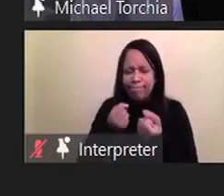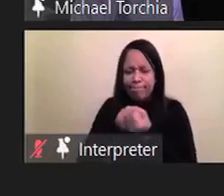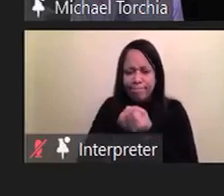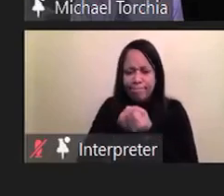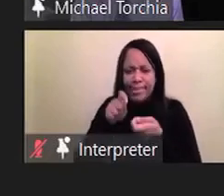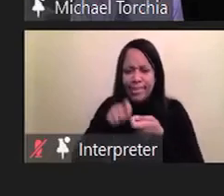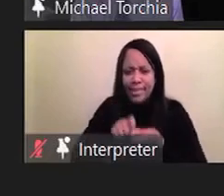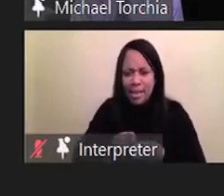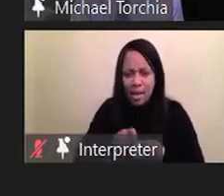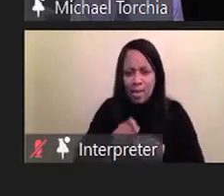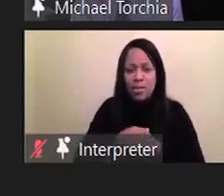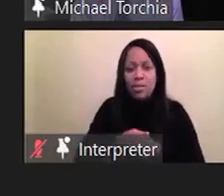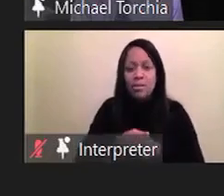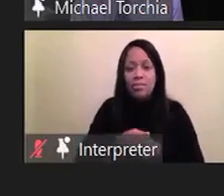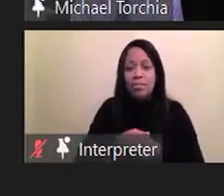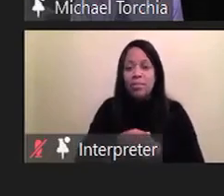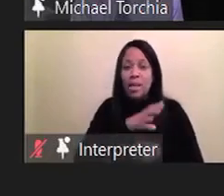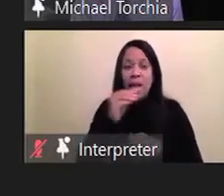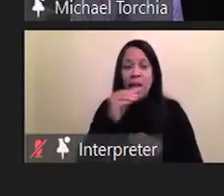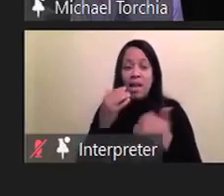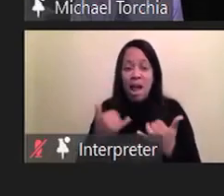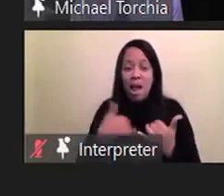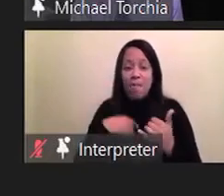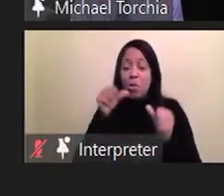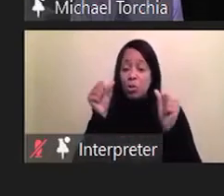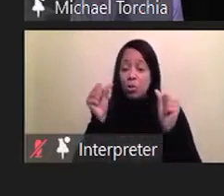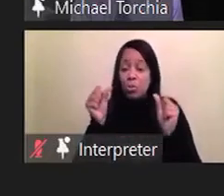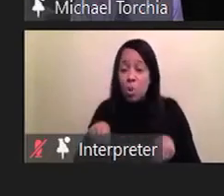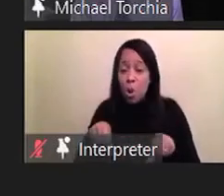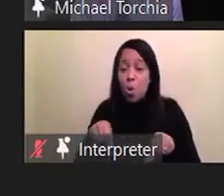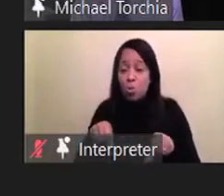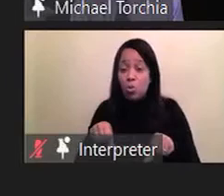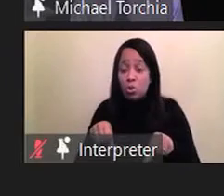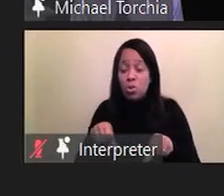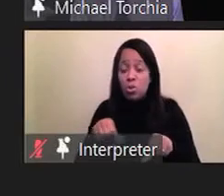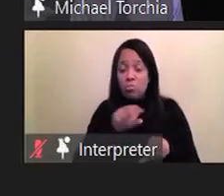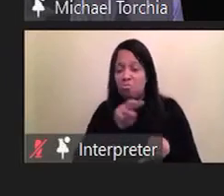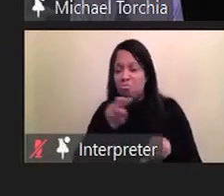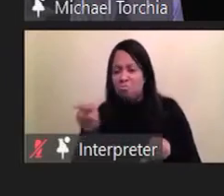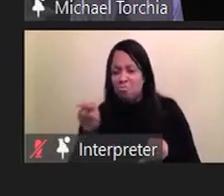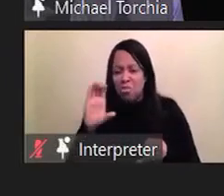And I am posting now-- if you look in your chat box, I'm